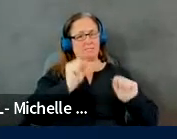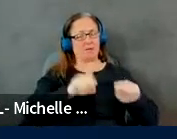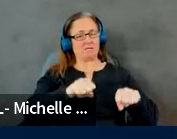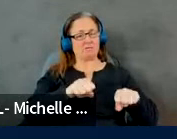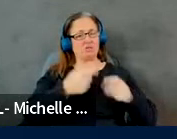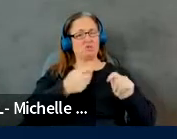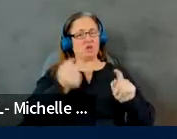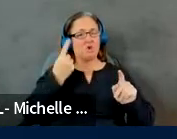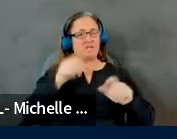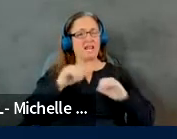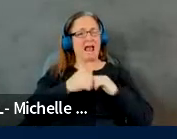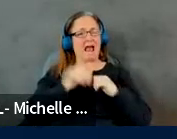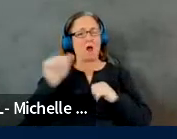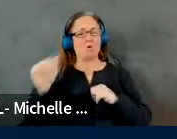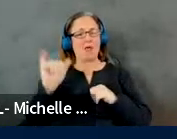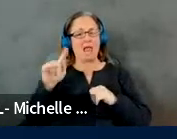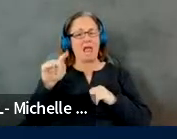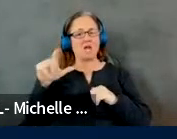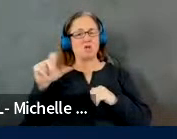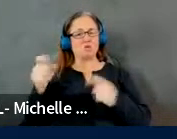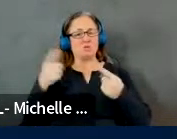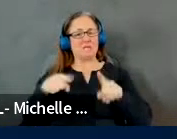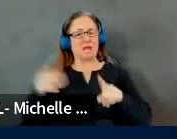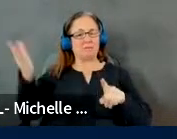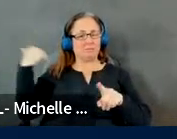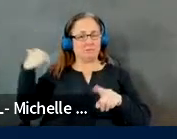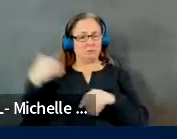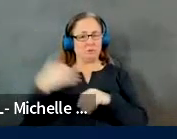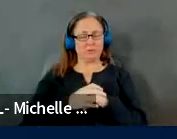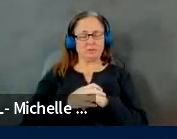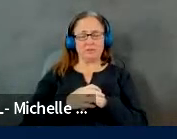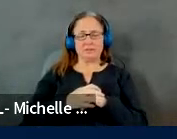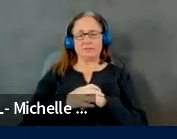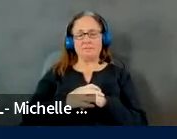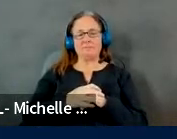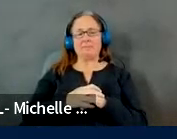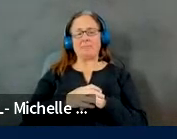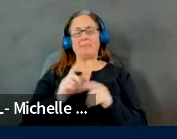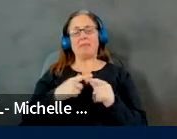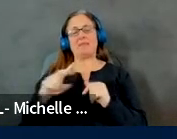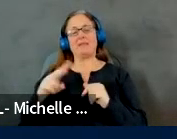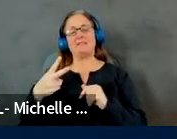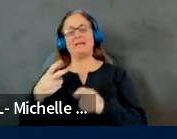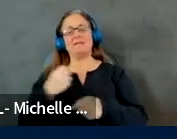AI tools have been utilized in the process. And then secondly, ensuring that there is a